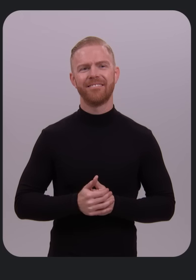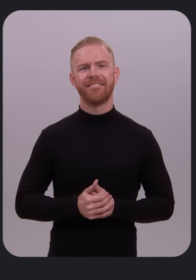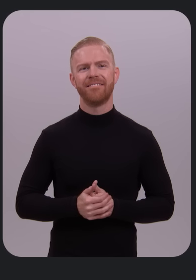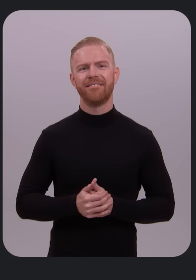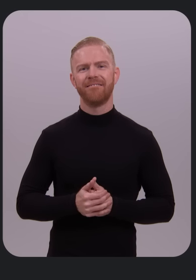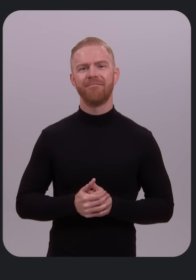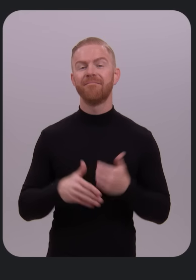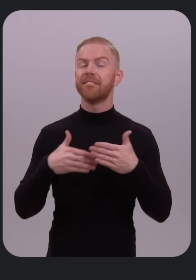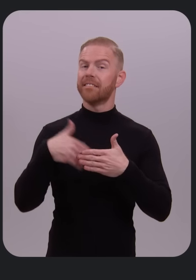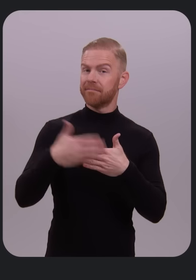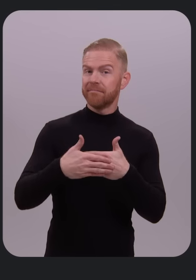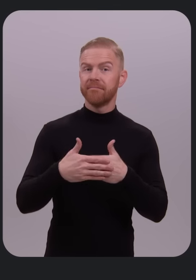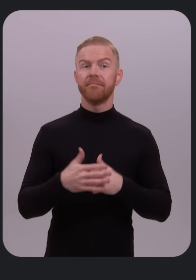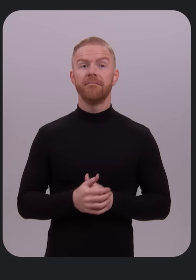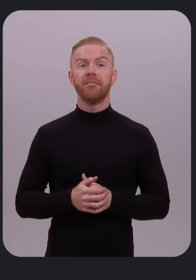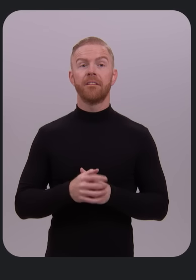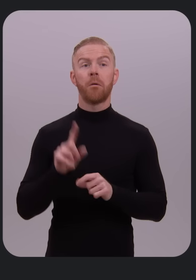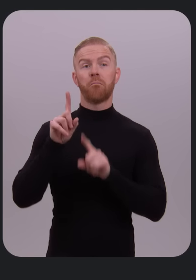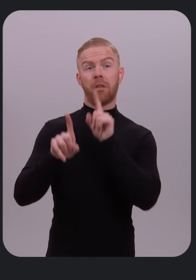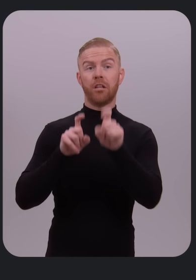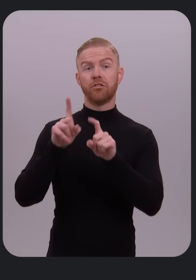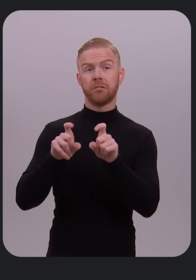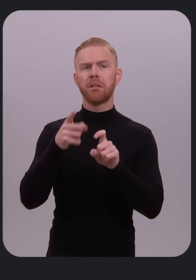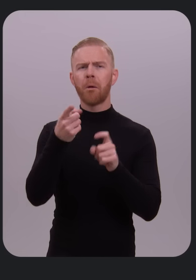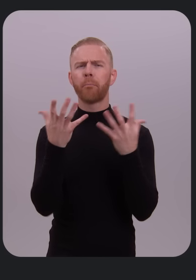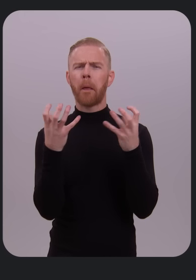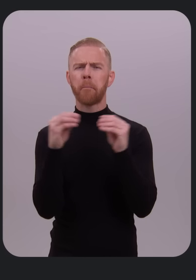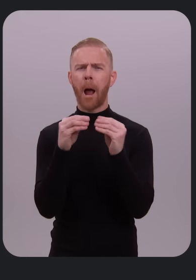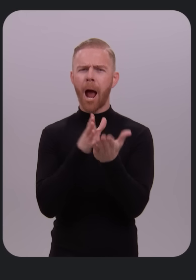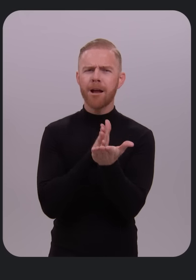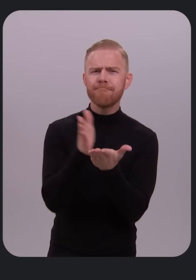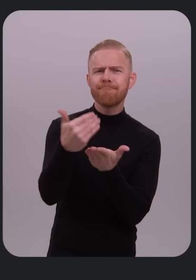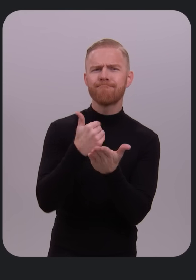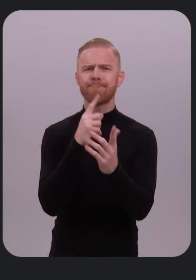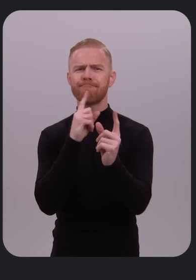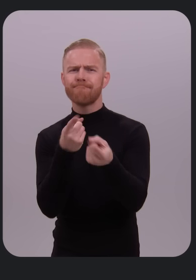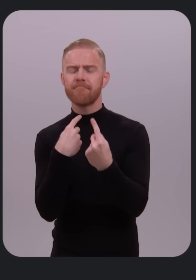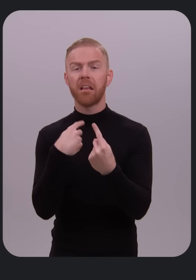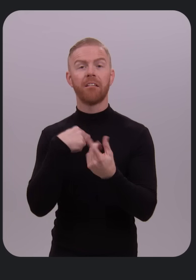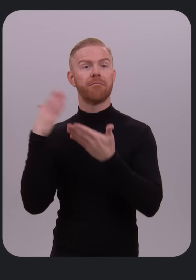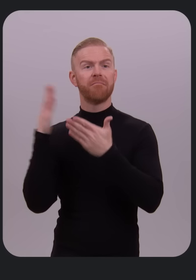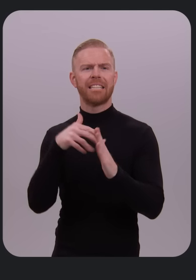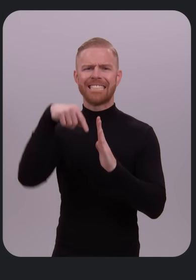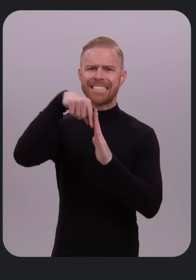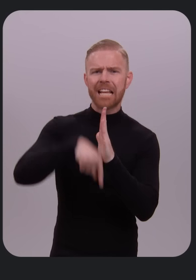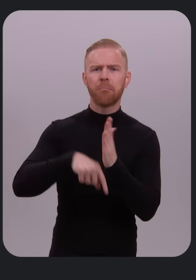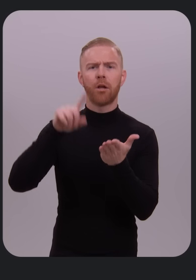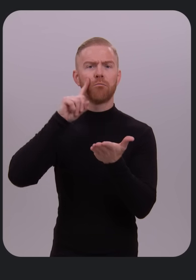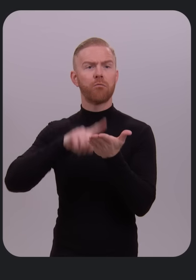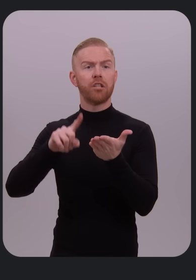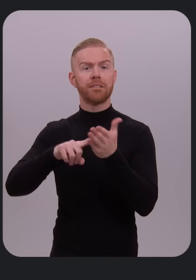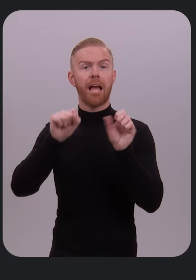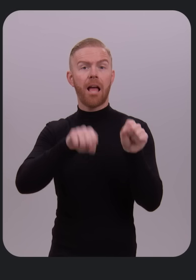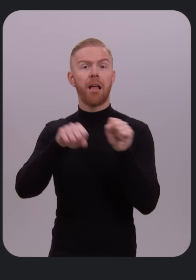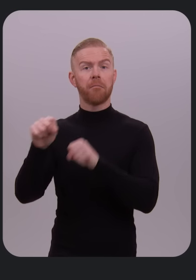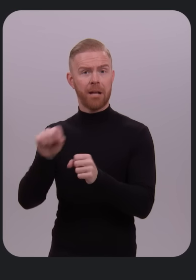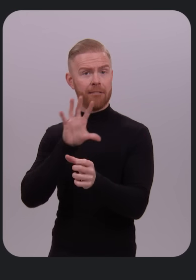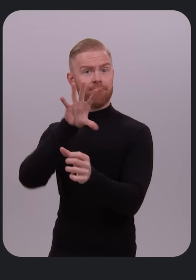Next, for questions when you want an even more thorough response, we're bringing Deep Research capabilities into AI Mode.